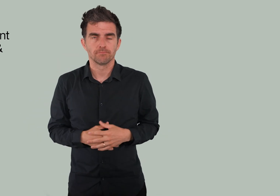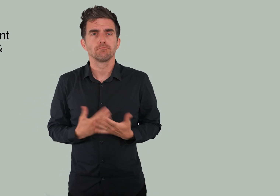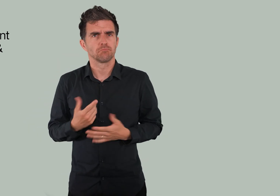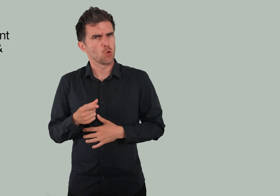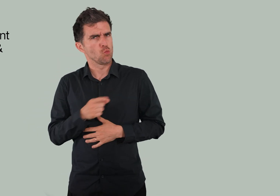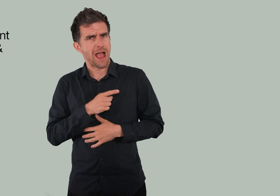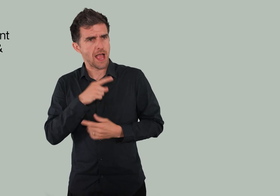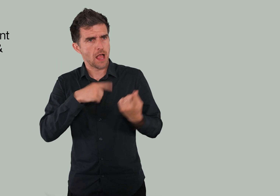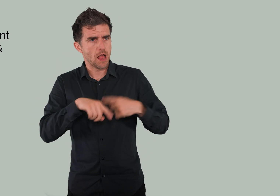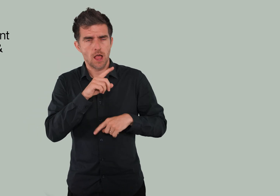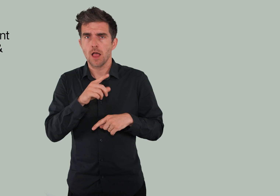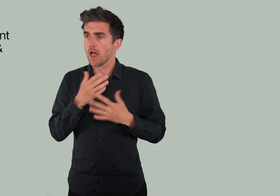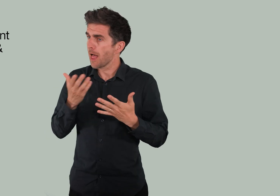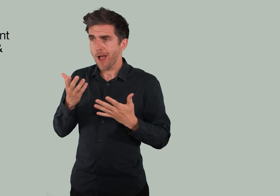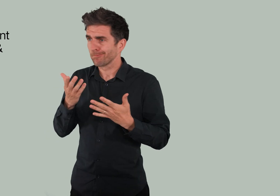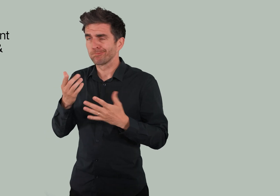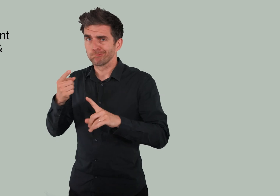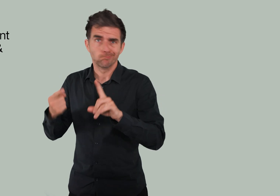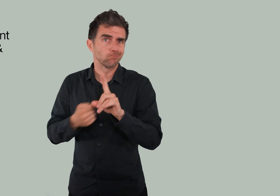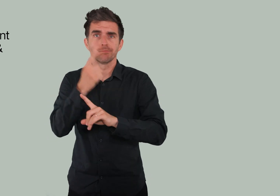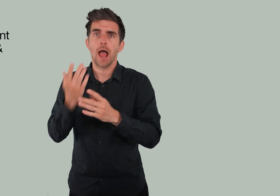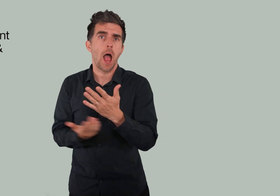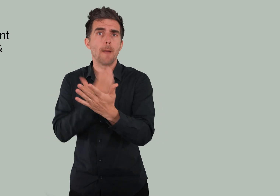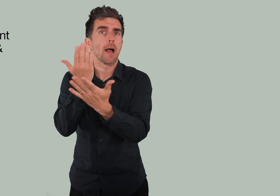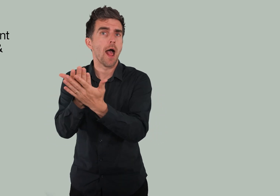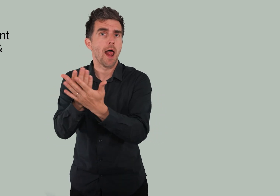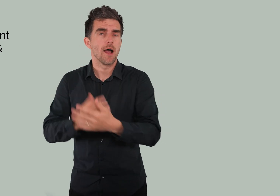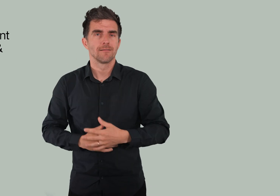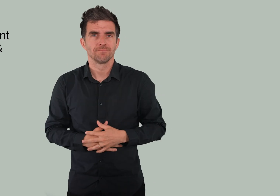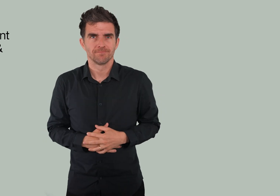Reasons applicants appeal